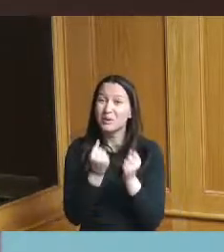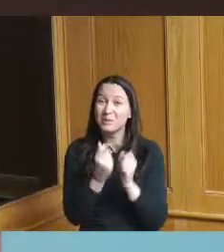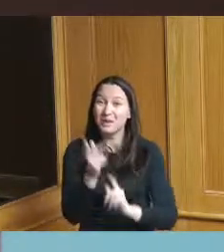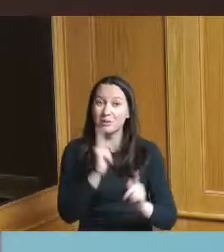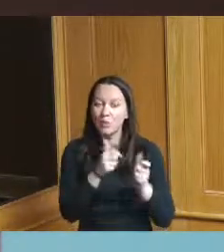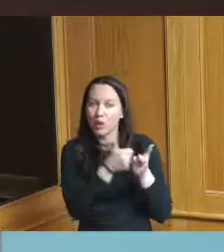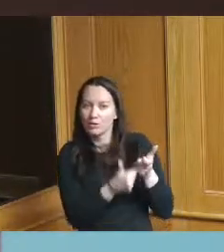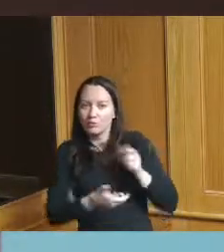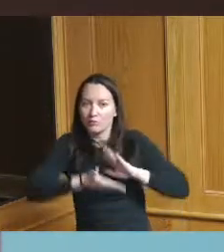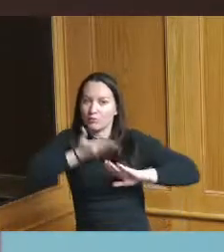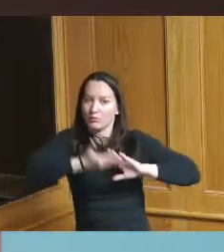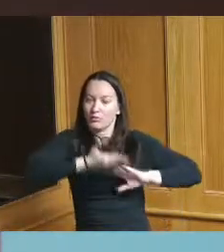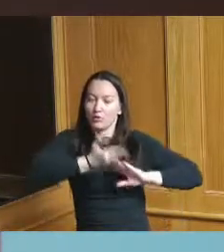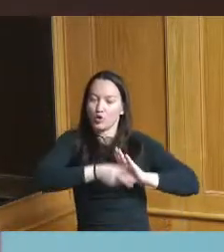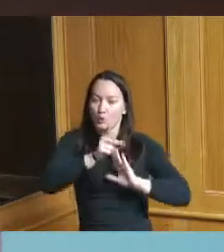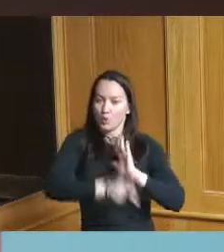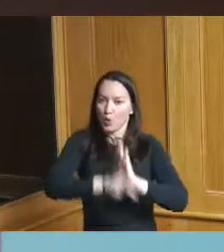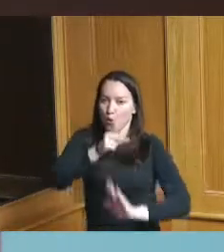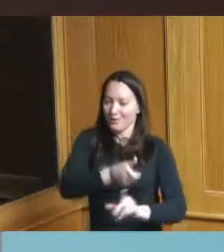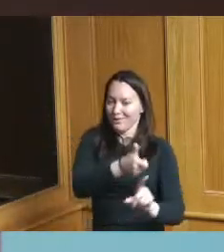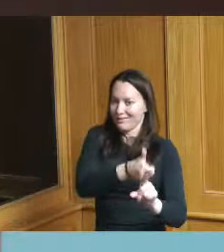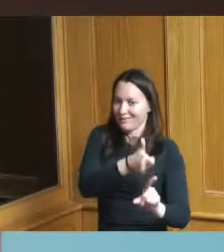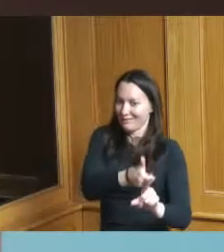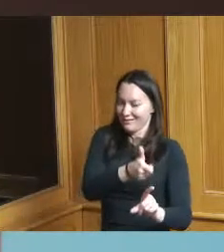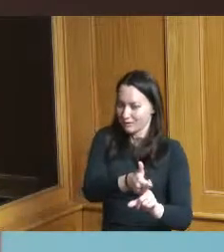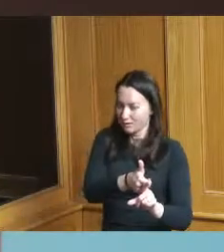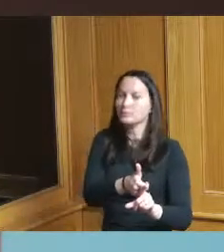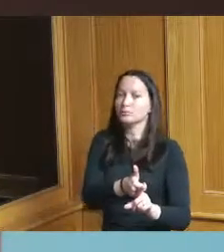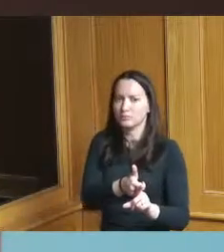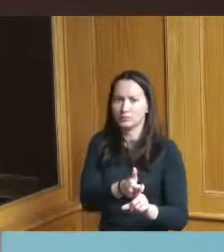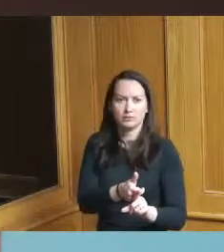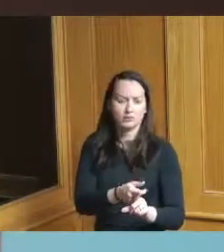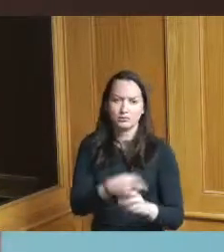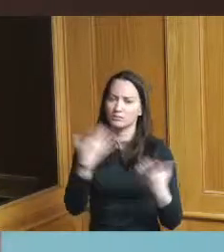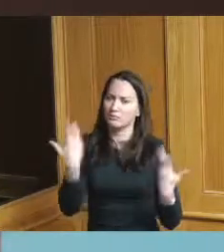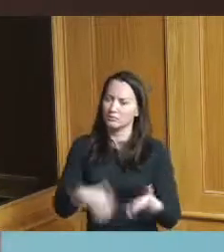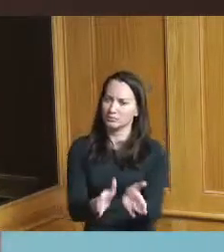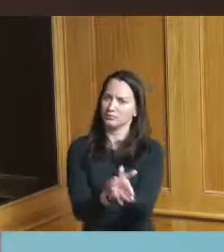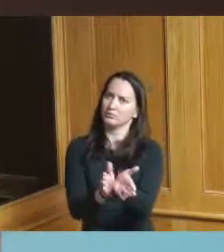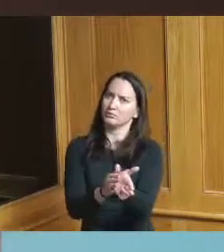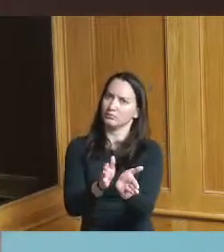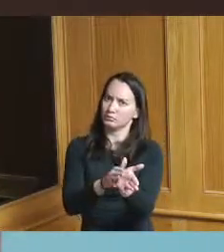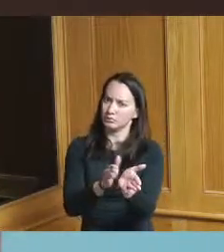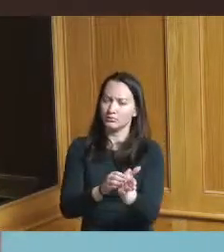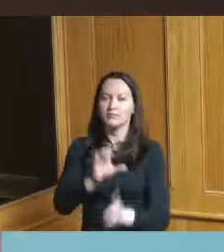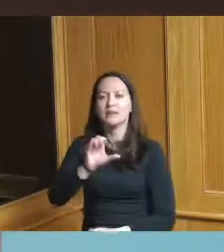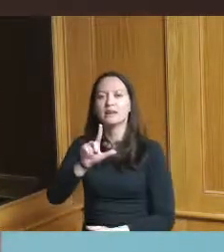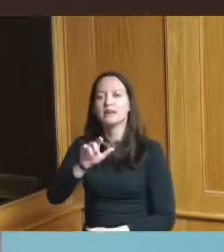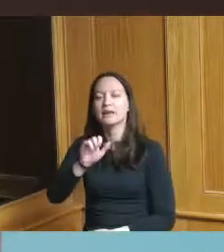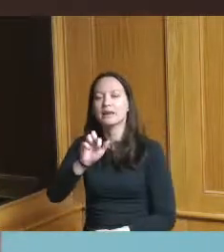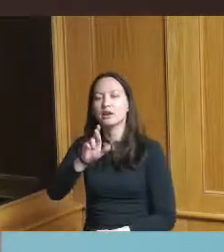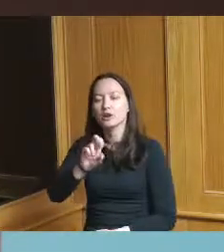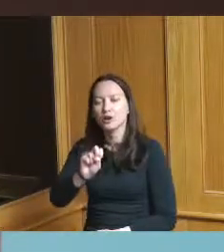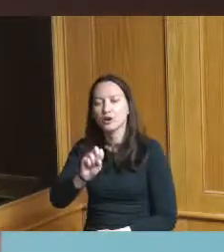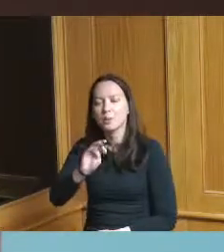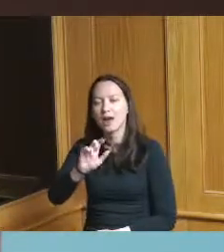program so really hats off to folks like Claire Meyer and Kyle Snyder our Program Managers